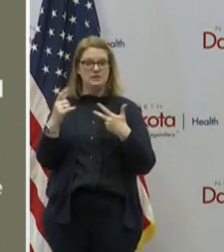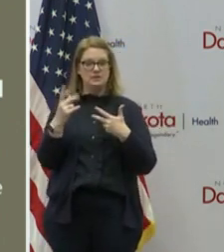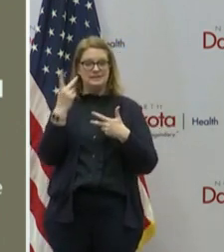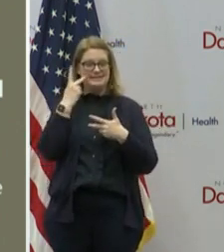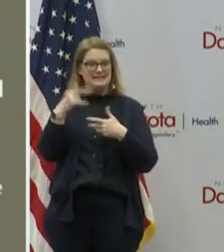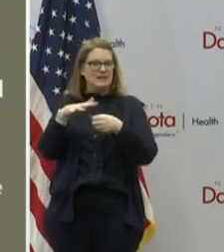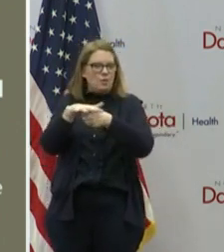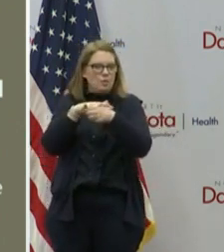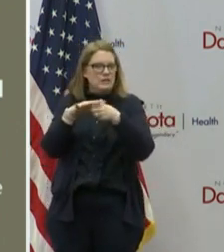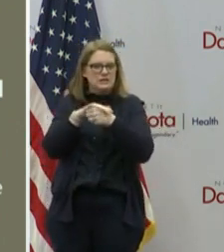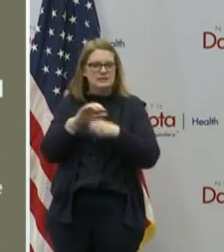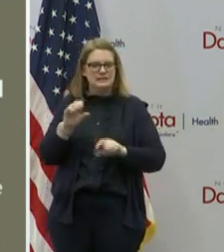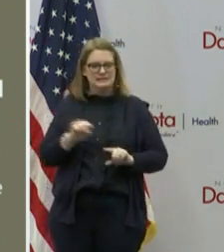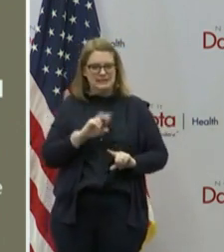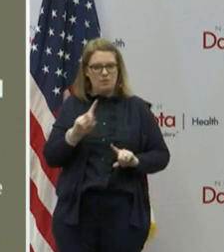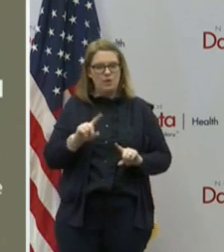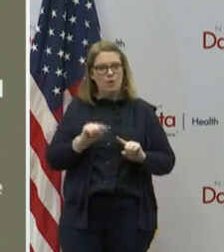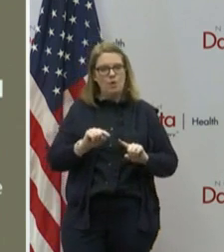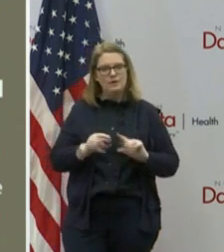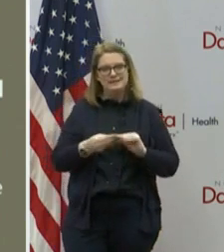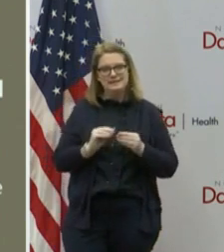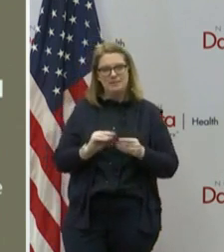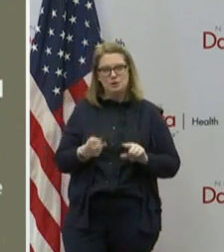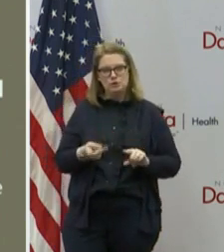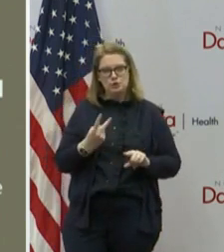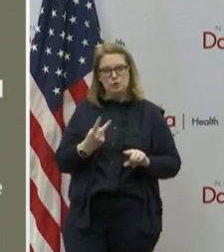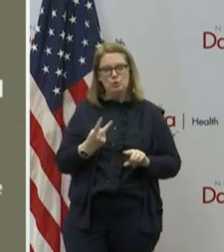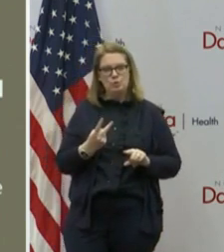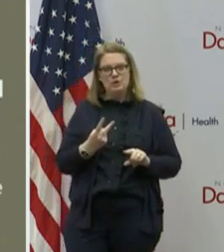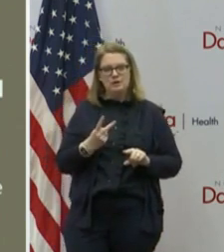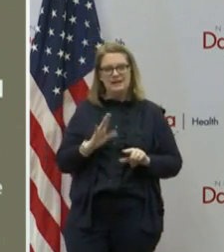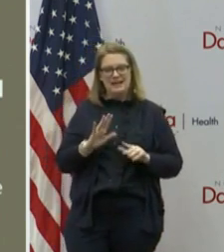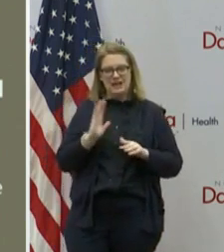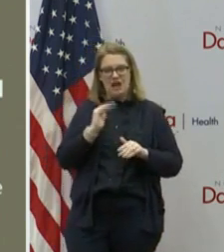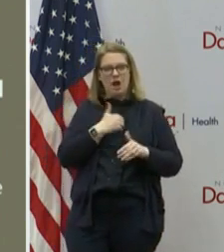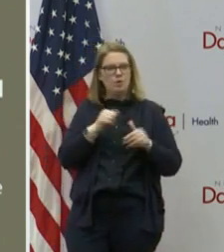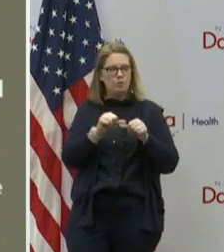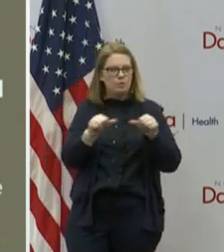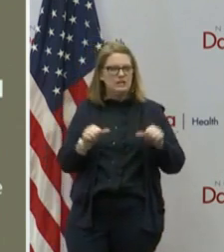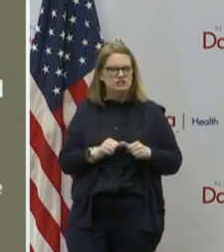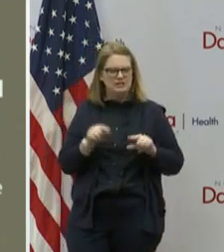AND THIS IS SUBSTANTIAL COMPARED TO THE THREE AT THE TOP REALLY BREAK OUT WHEN YOU TAKE A LOOK